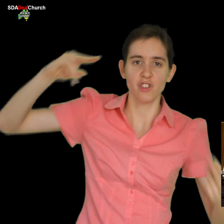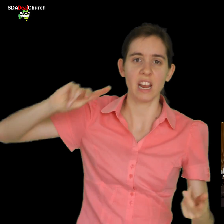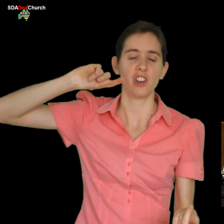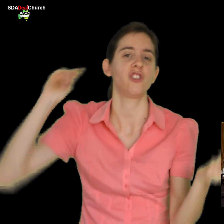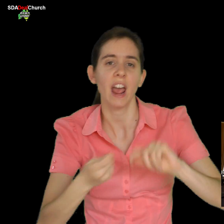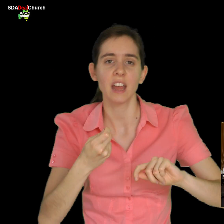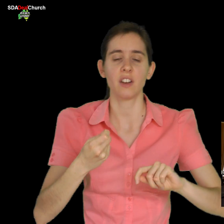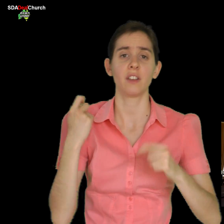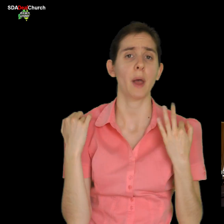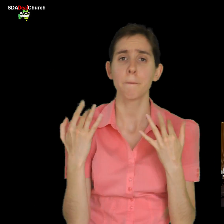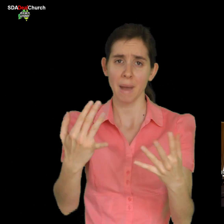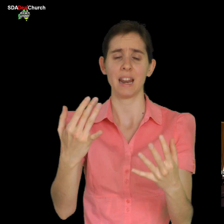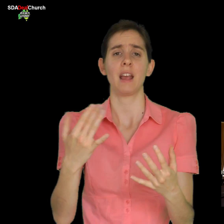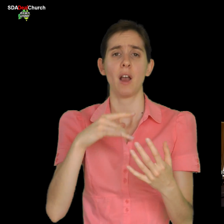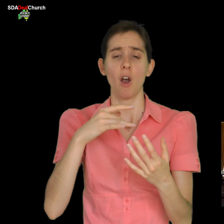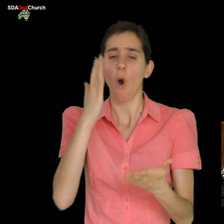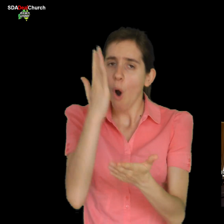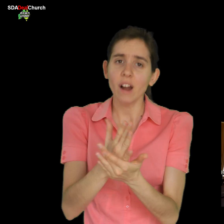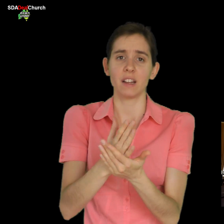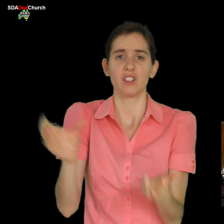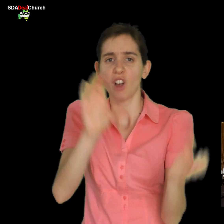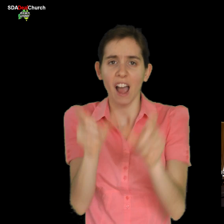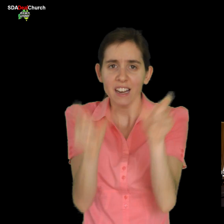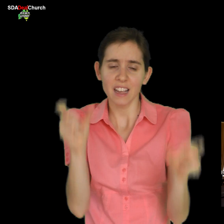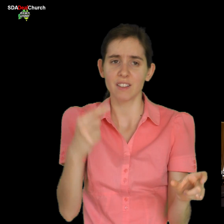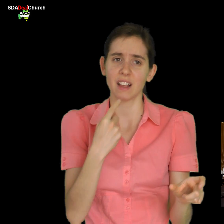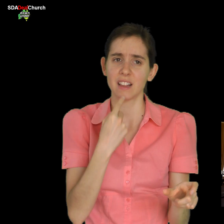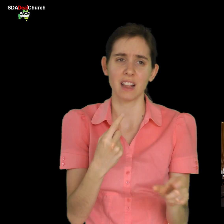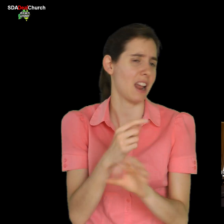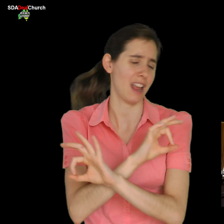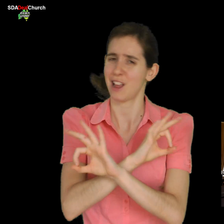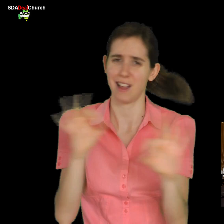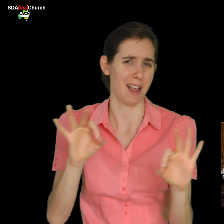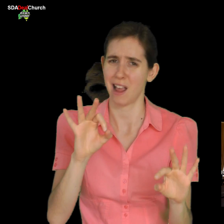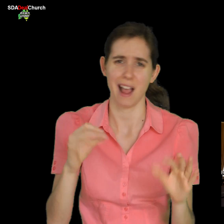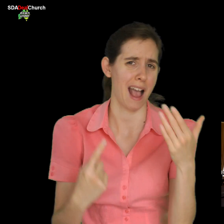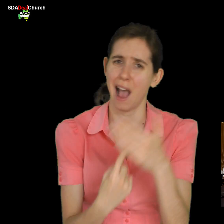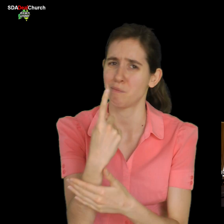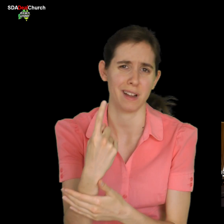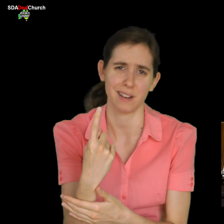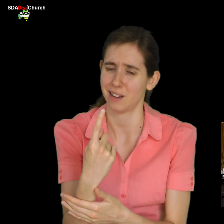honest scientists have concluded it is so unlikely as to be essentially